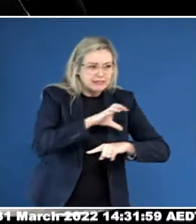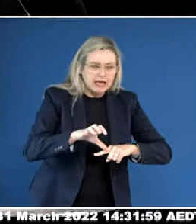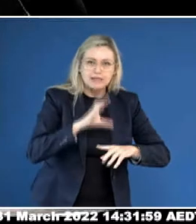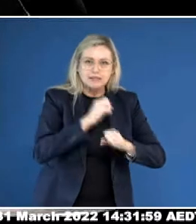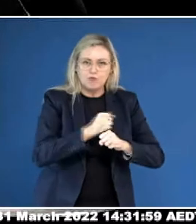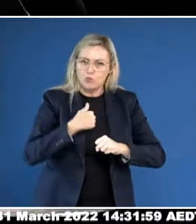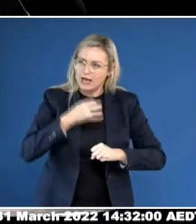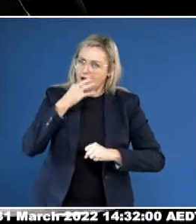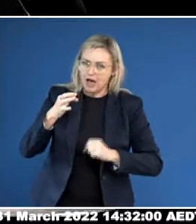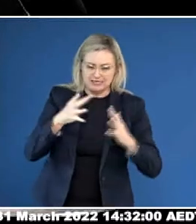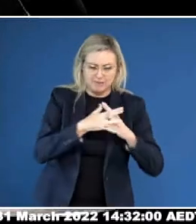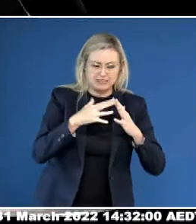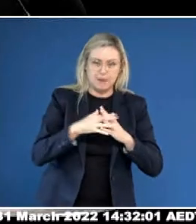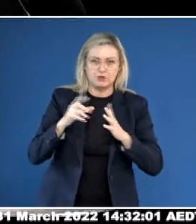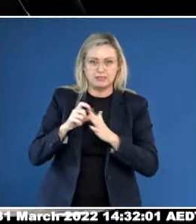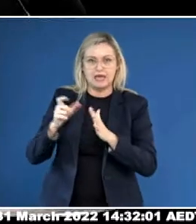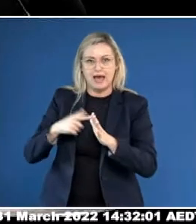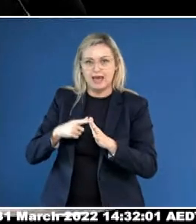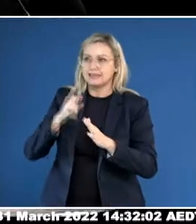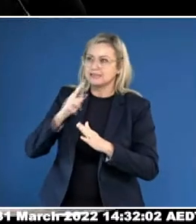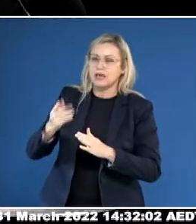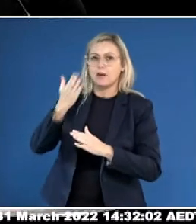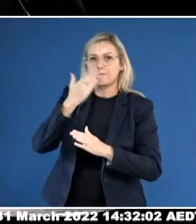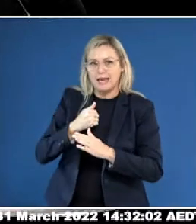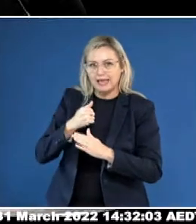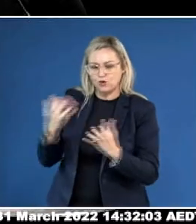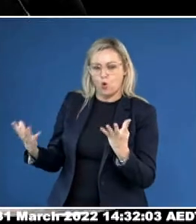and I mean embed - intersectionality, not silo, not have one or two pages on